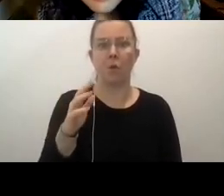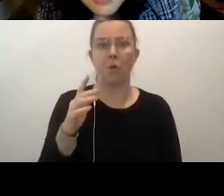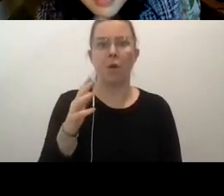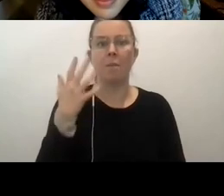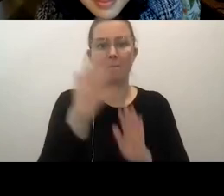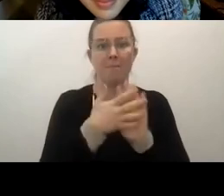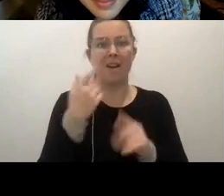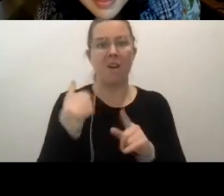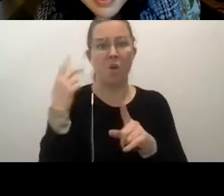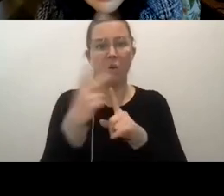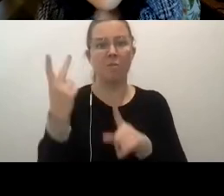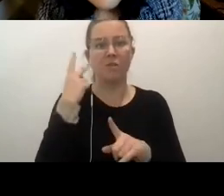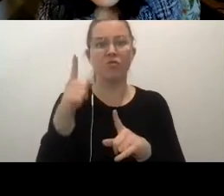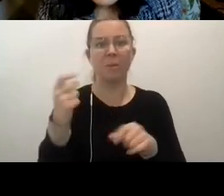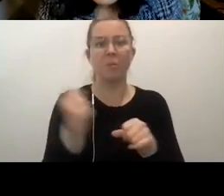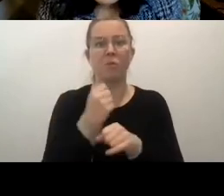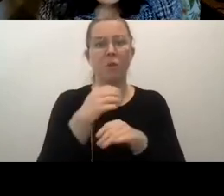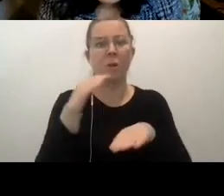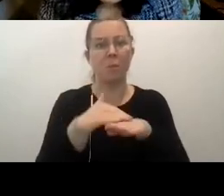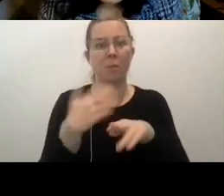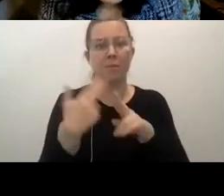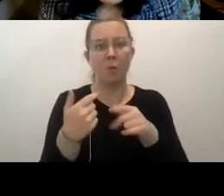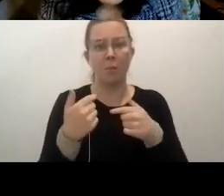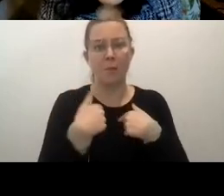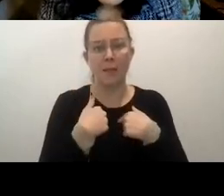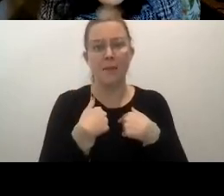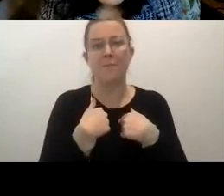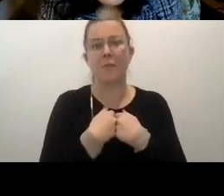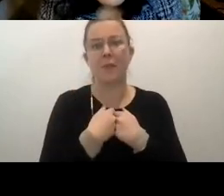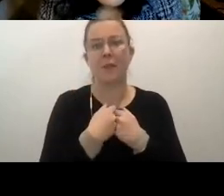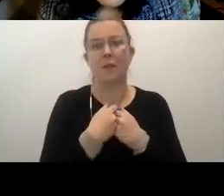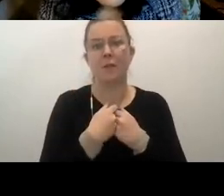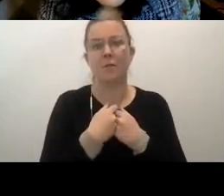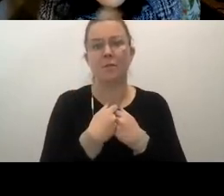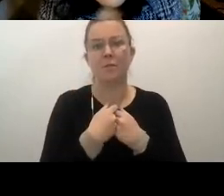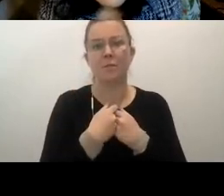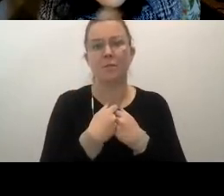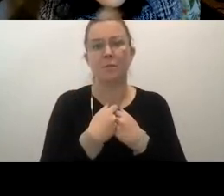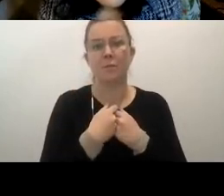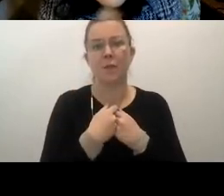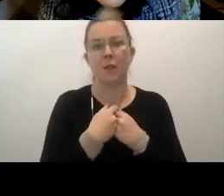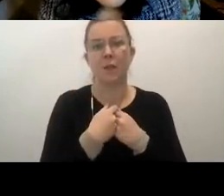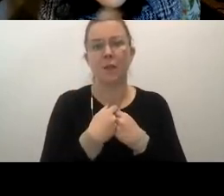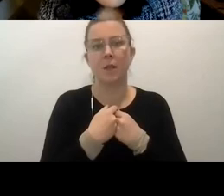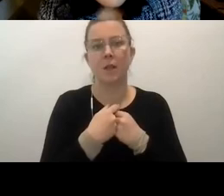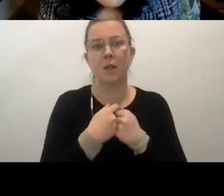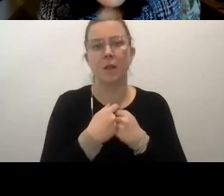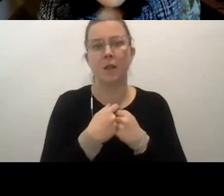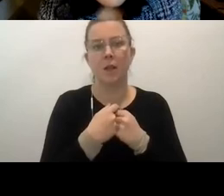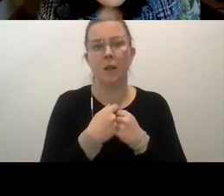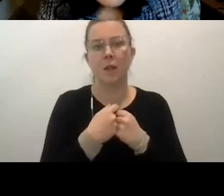back now created some problems of blaming myself when I couldn't